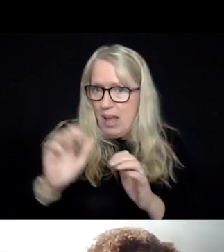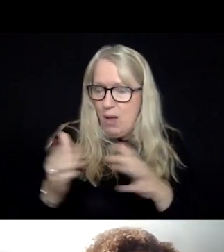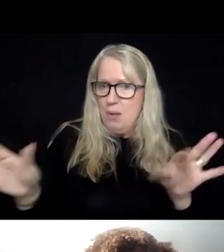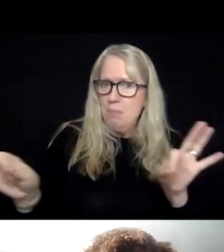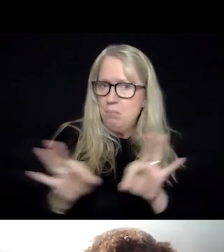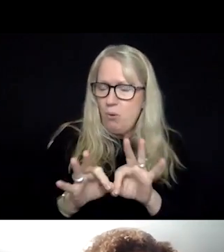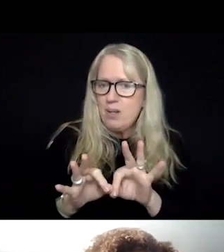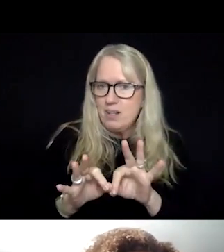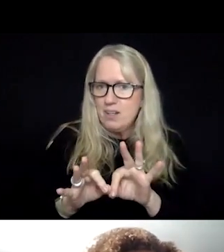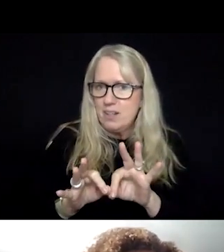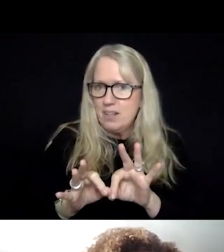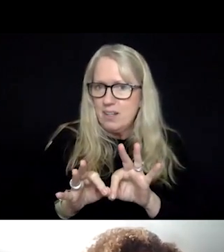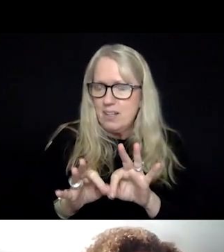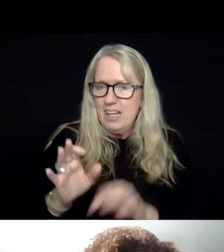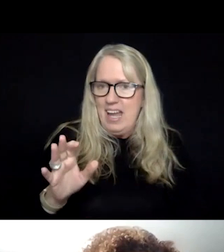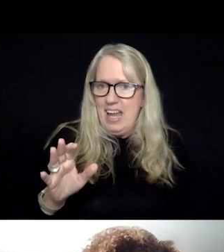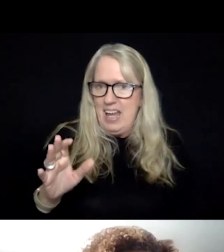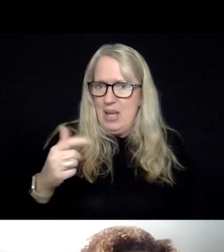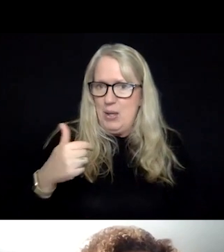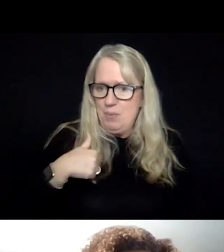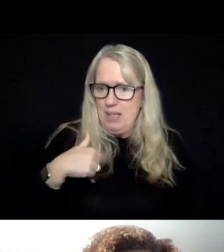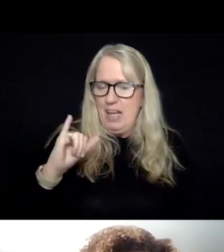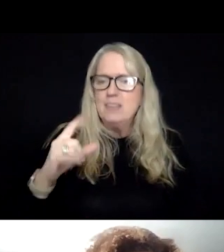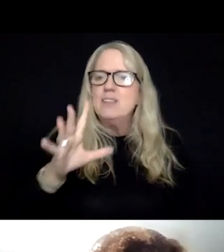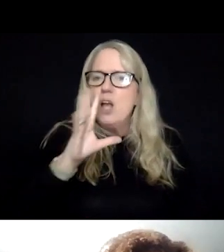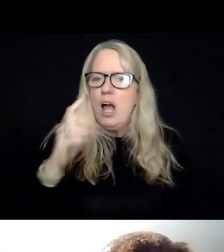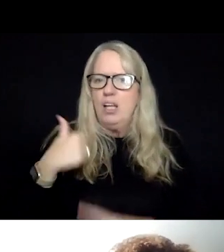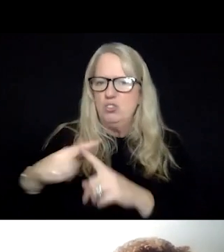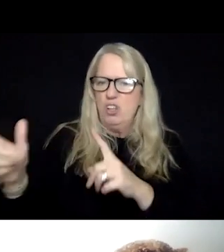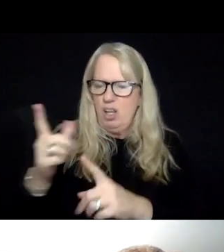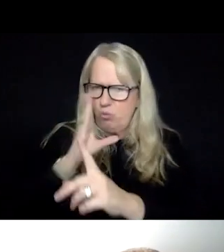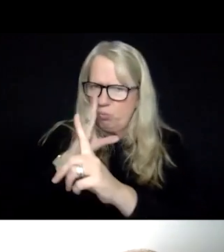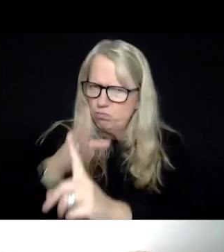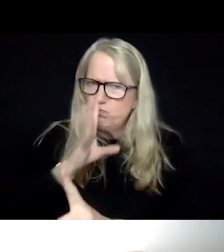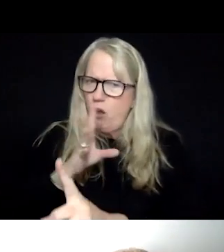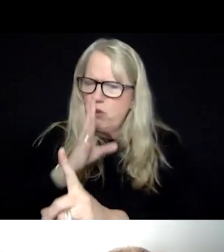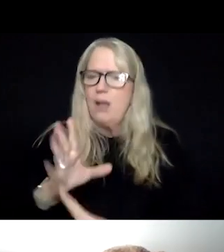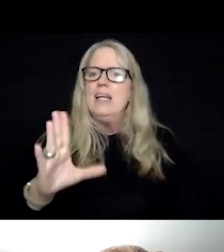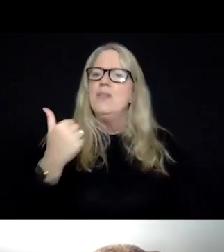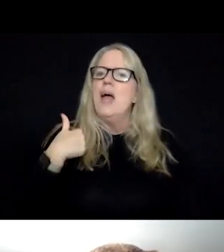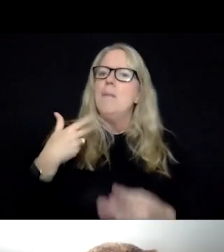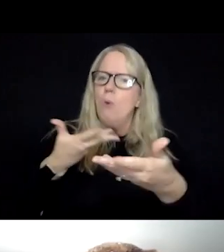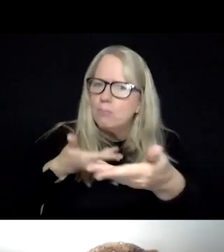ABOUT NOT JUST BEING TALKED AT. DID THAT COME UP AT ALL?